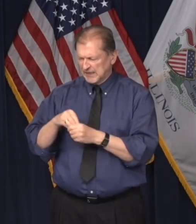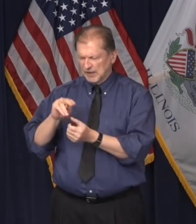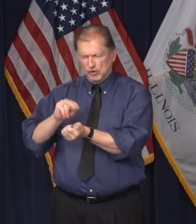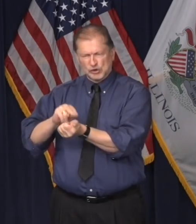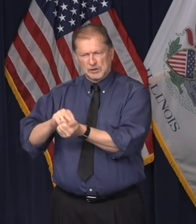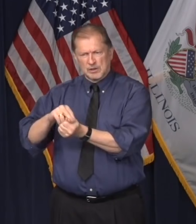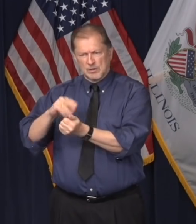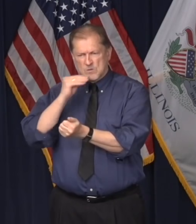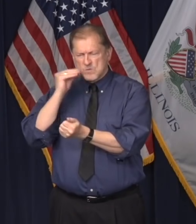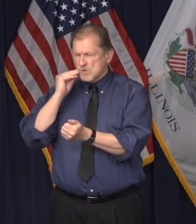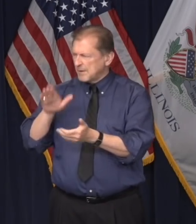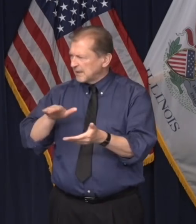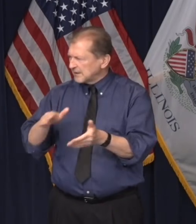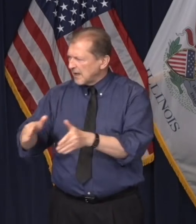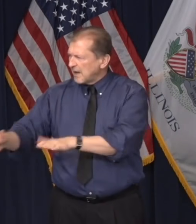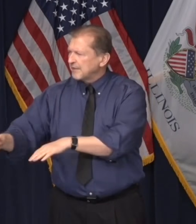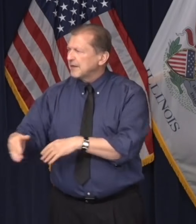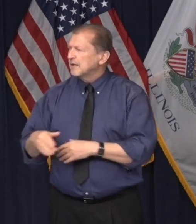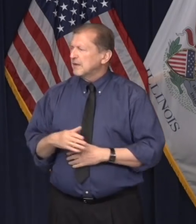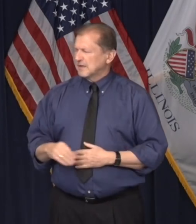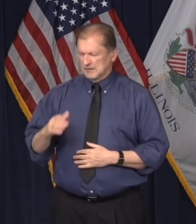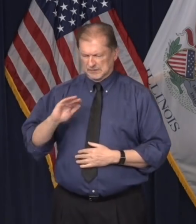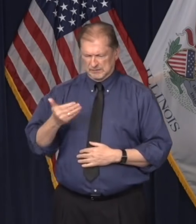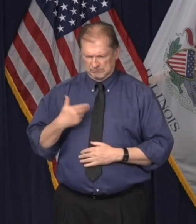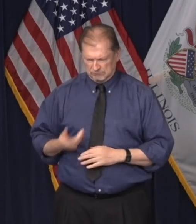LINKED TO NURSING HOMES MORE THAN DOUBLED AND CASES SOARED TO